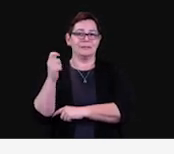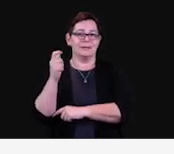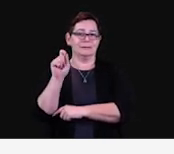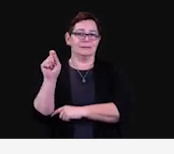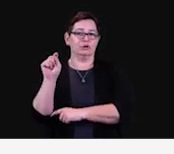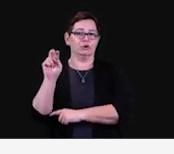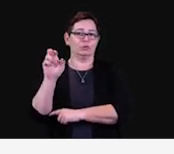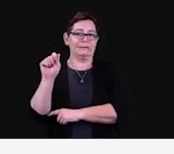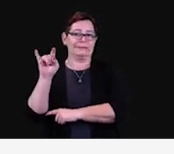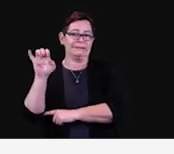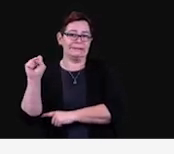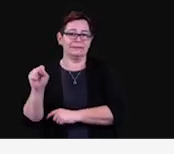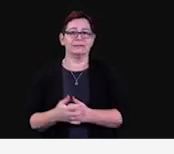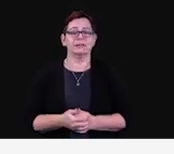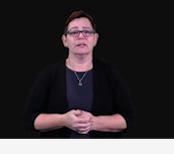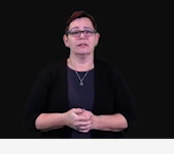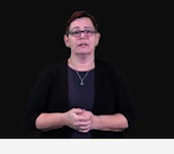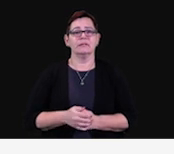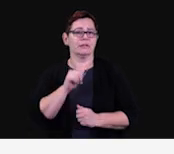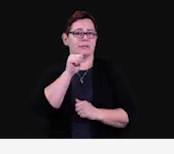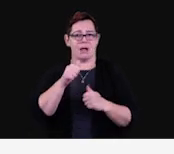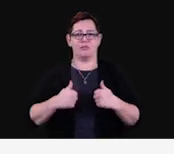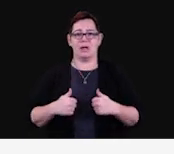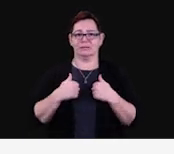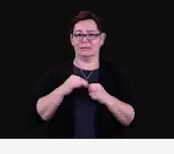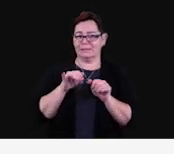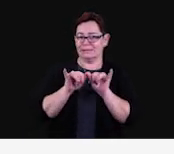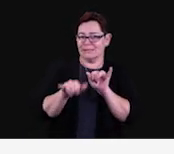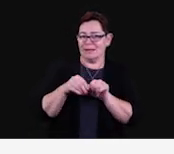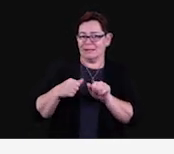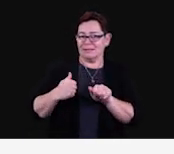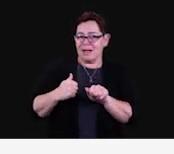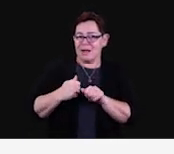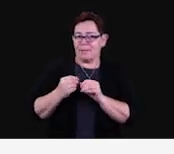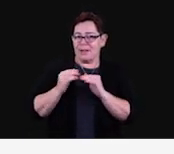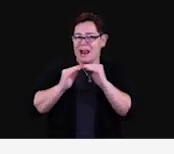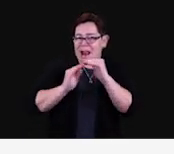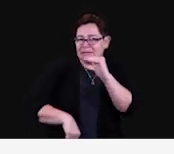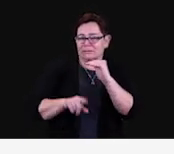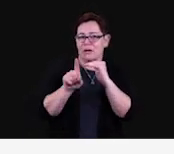year and you do not have significant residential ties with Canada;